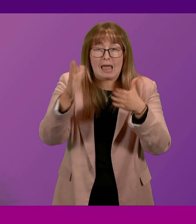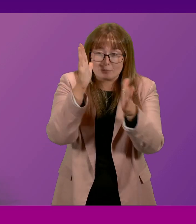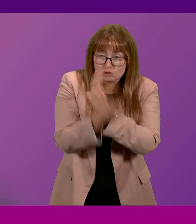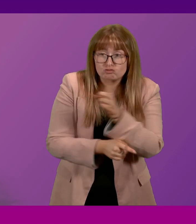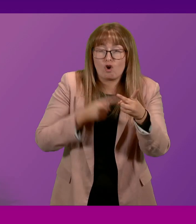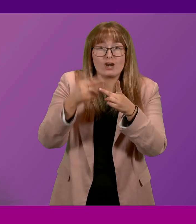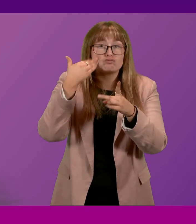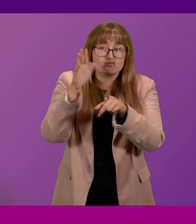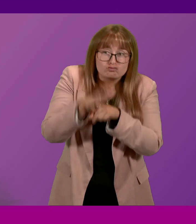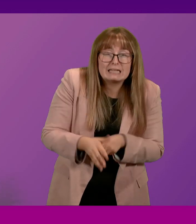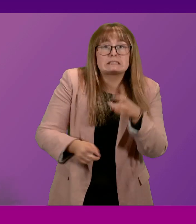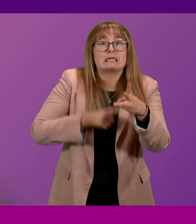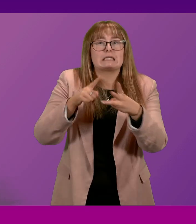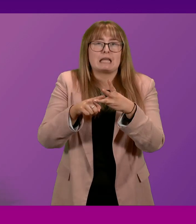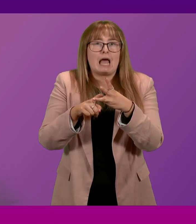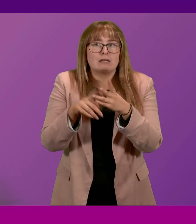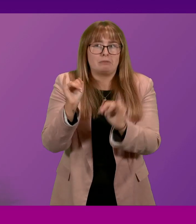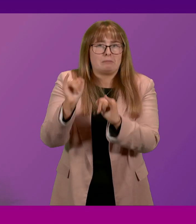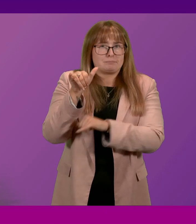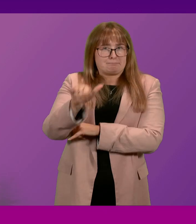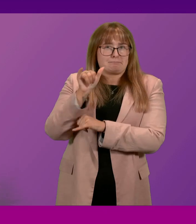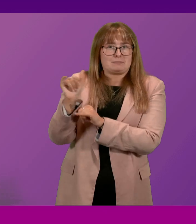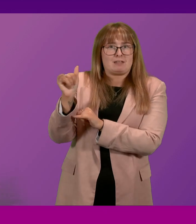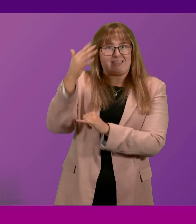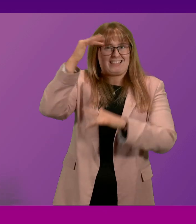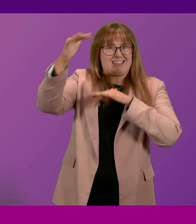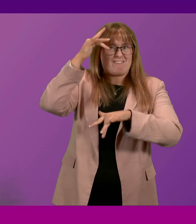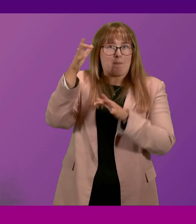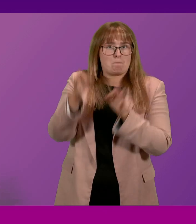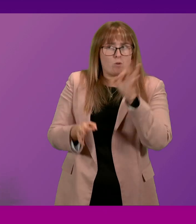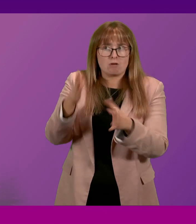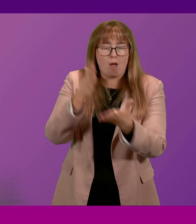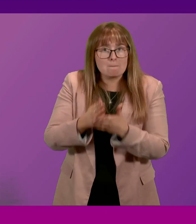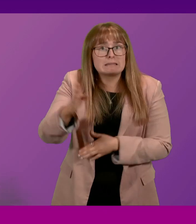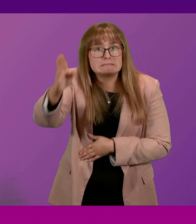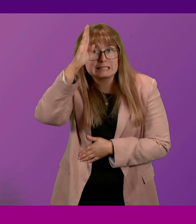racist and conspiracy theory-based politics are endangering people and planet